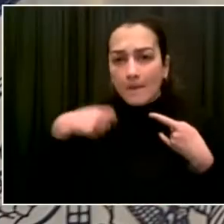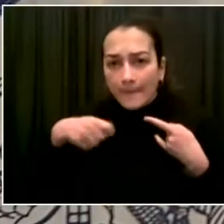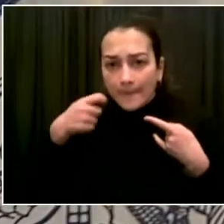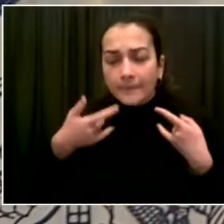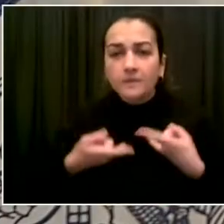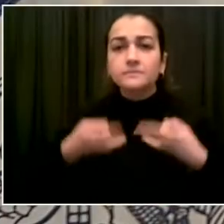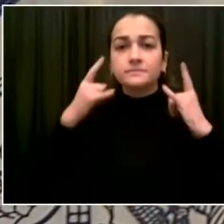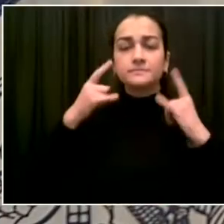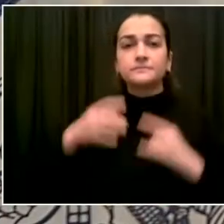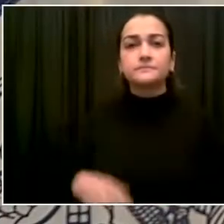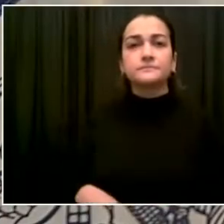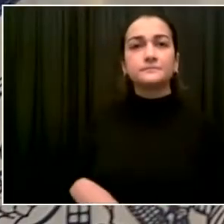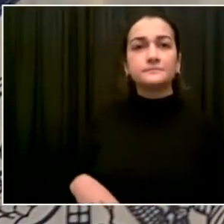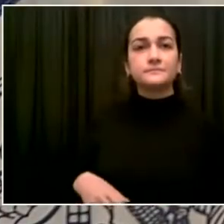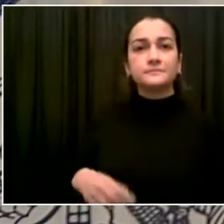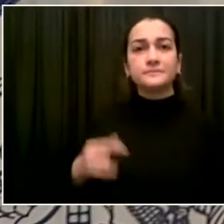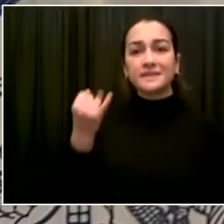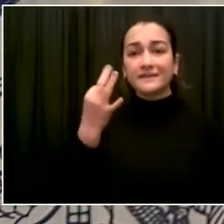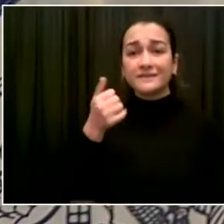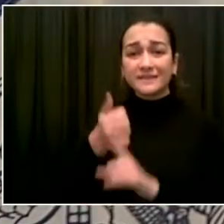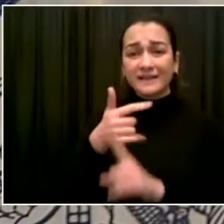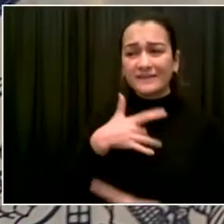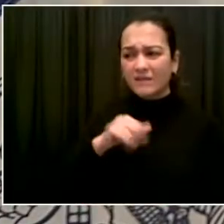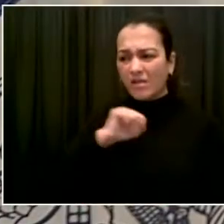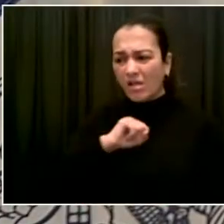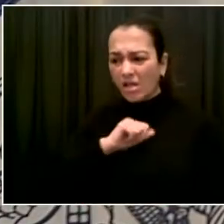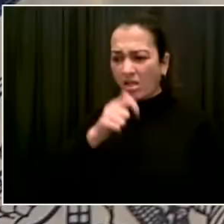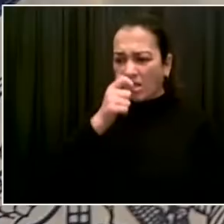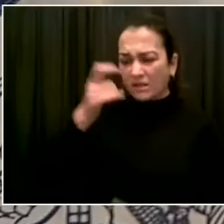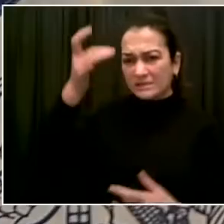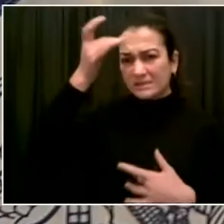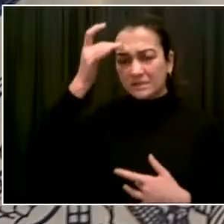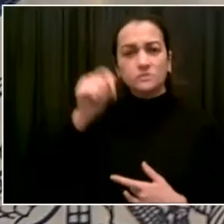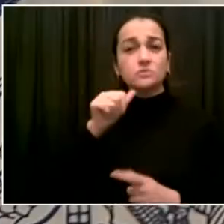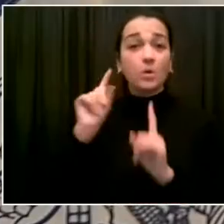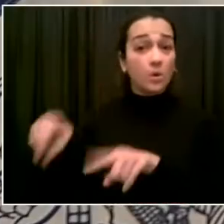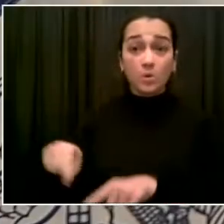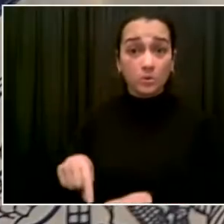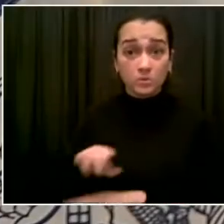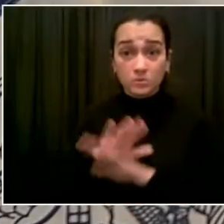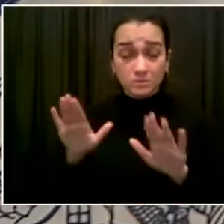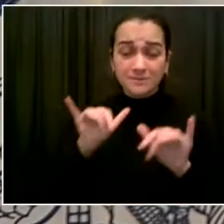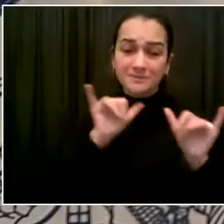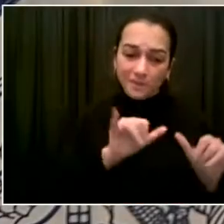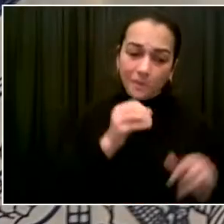EXECPTF OR WHEN YOU'RE EATING OR DRINKING SOMETHING. MAKE SURE, FINNEY WANOS T FEELG INWLLE DON'T GO TO THE CONCER T. ALL OF THE BASICS.